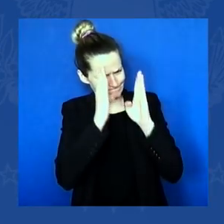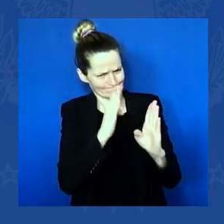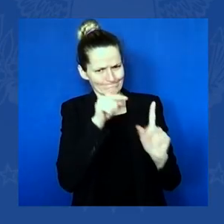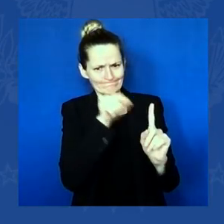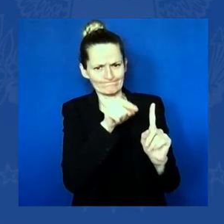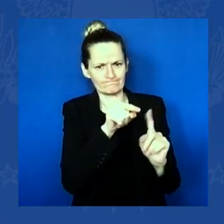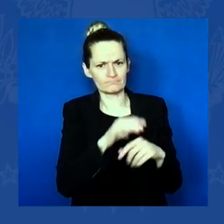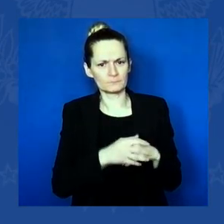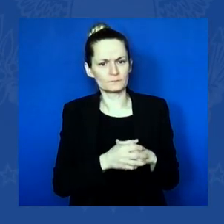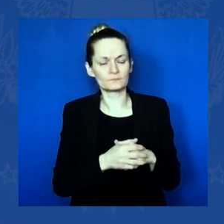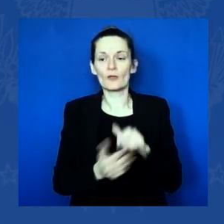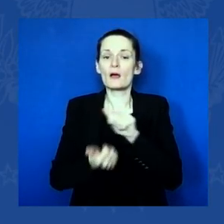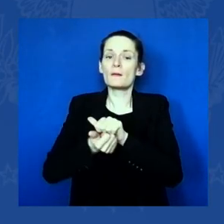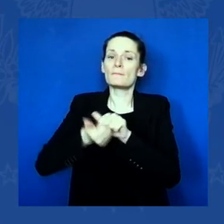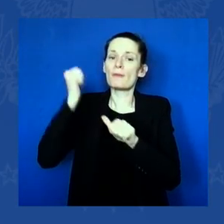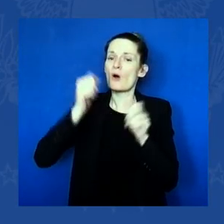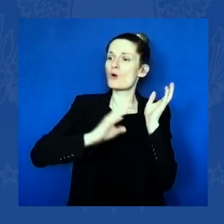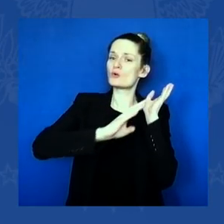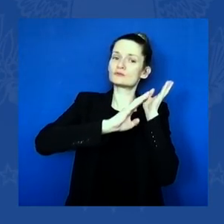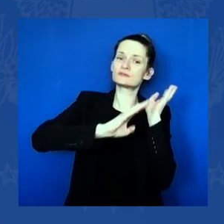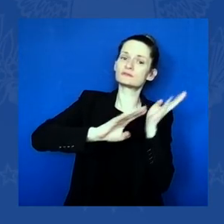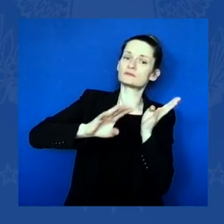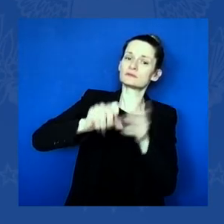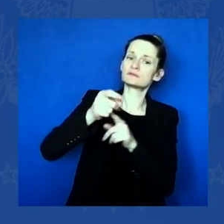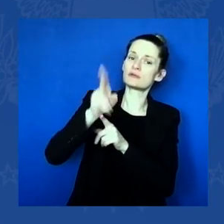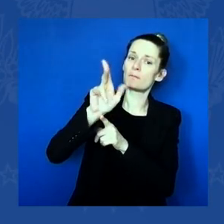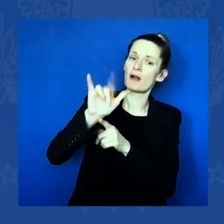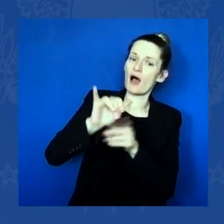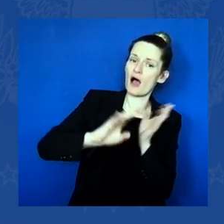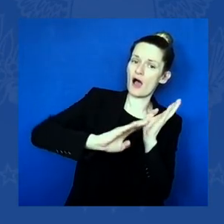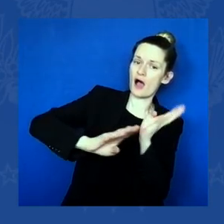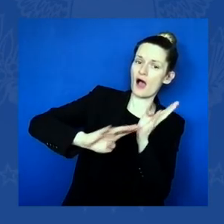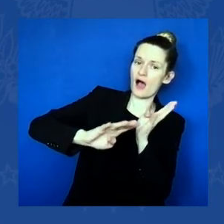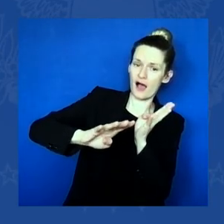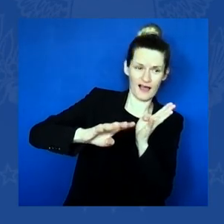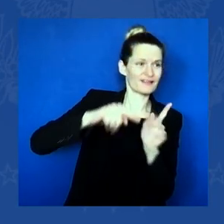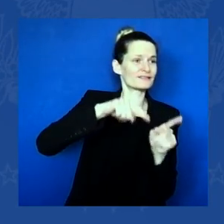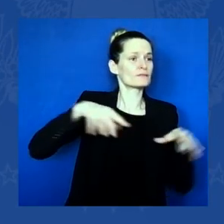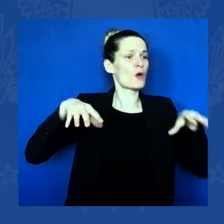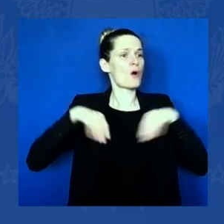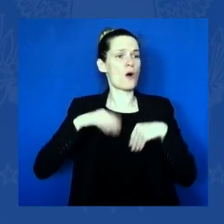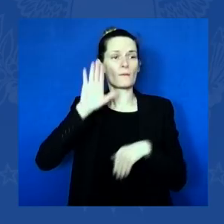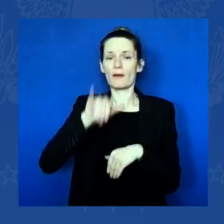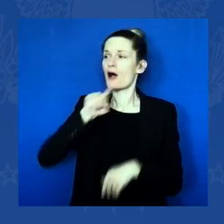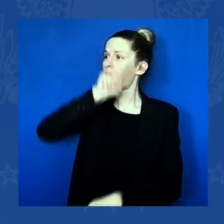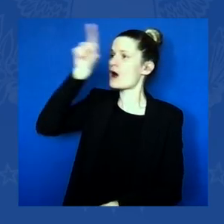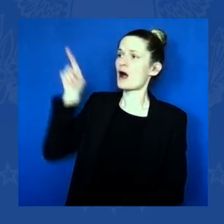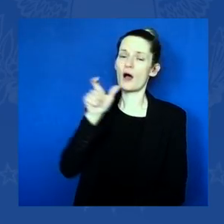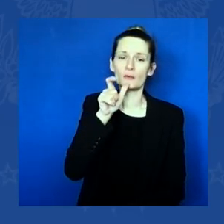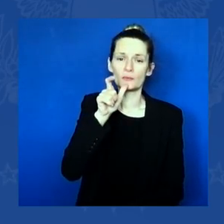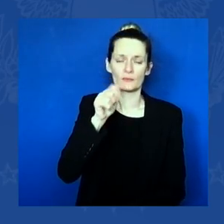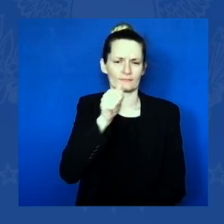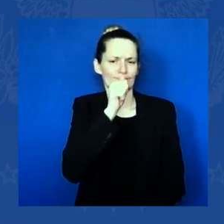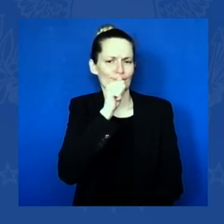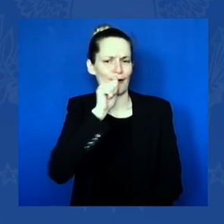But government can play a key role identifying supply chain risks and bringing the different pieces and actors